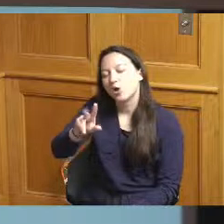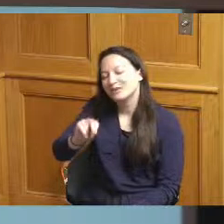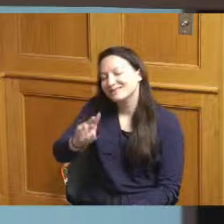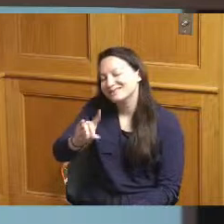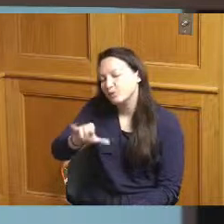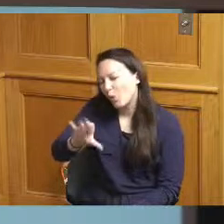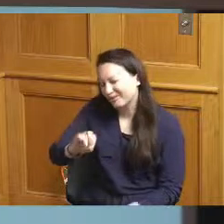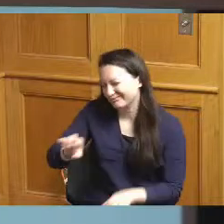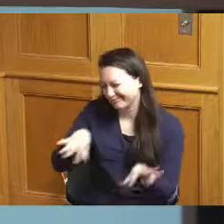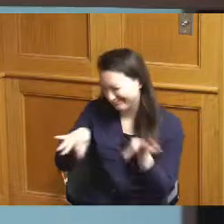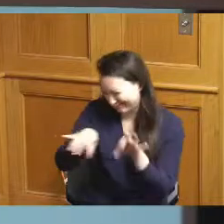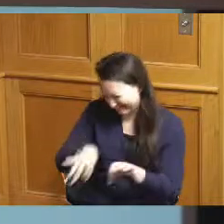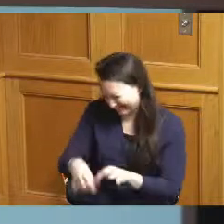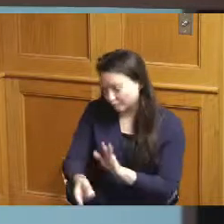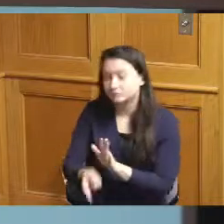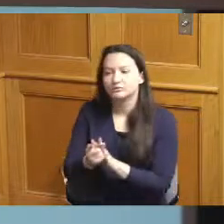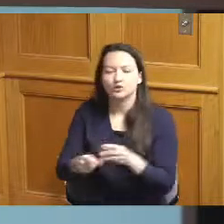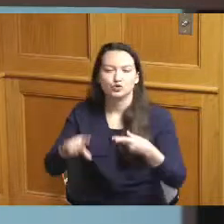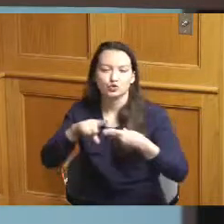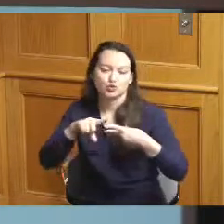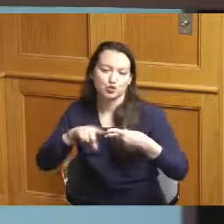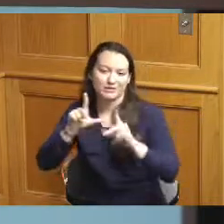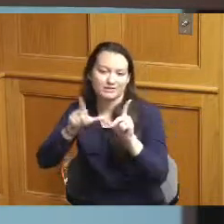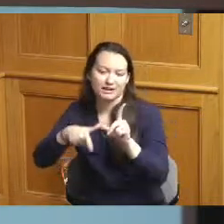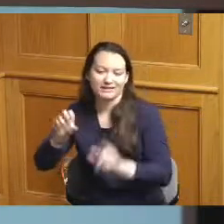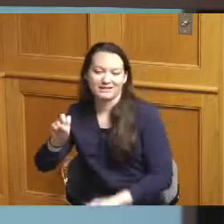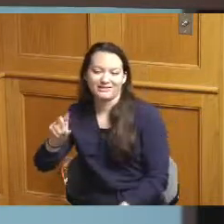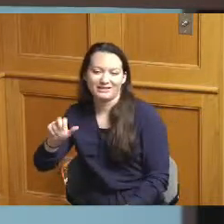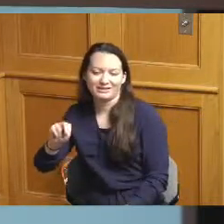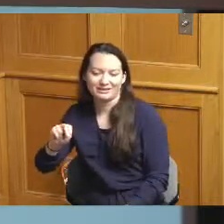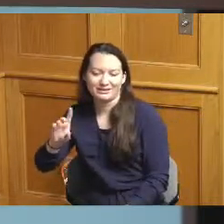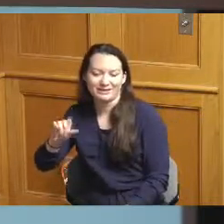a second and then there are two that are expiring in Evendale kinetic Vision in White Castle